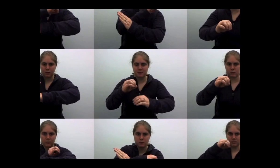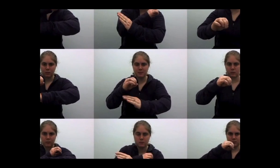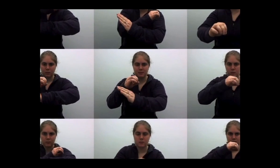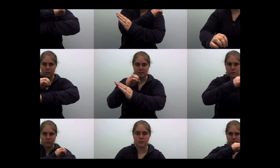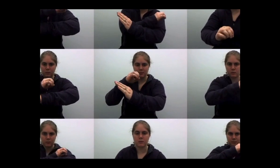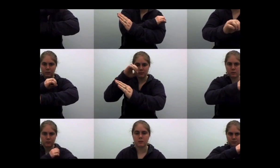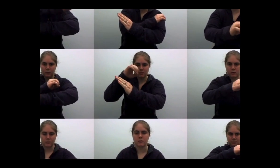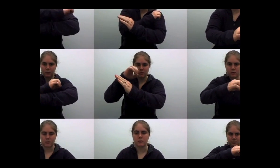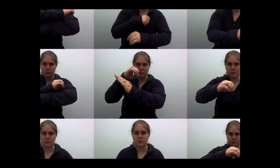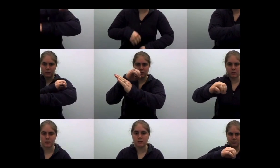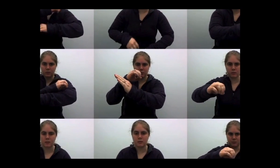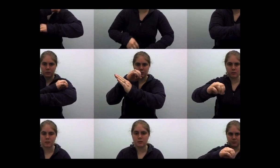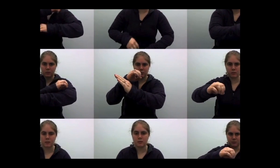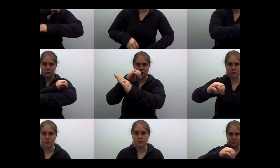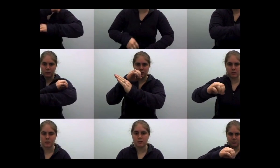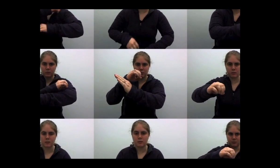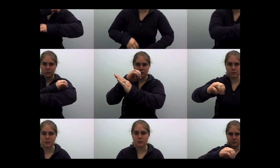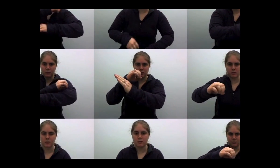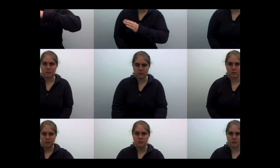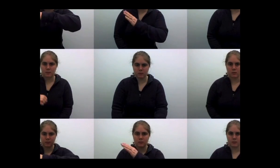language, she's seeing that there's a right and wrong answer, it's become